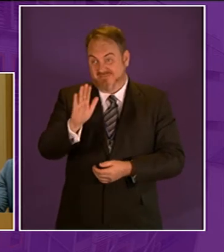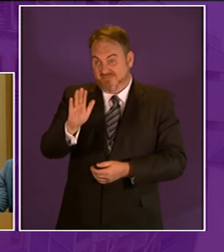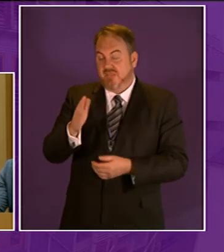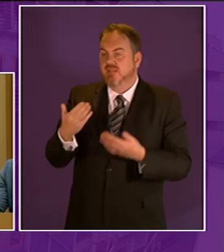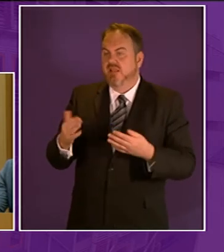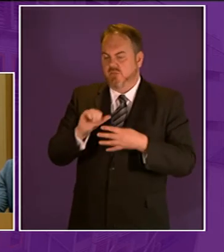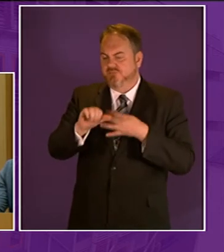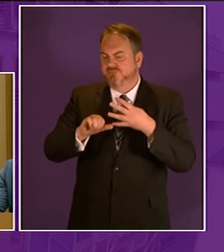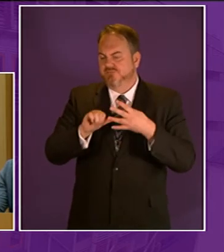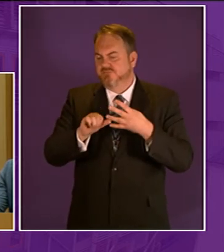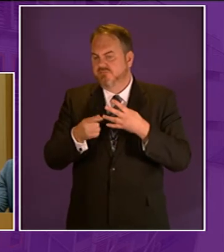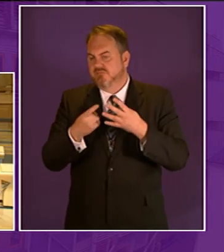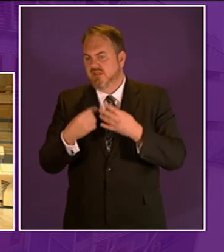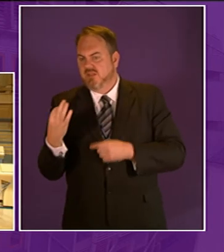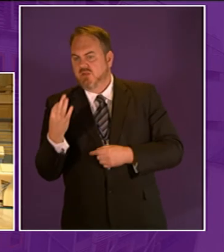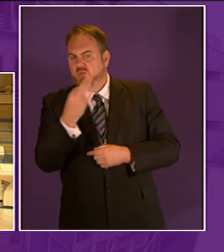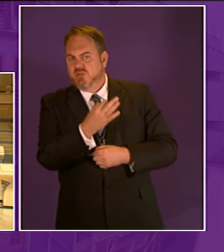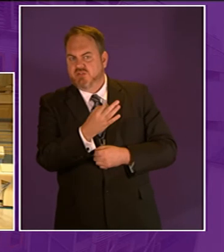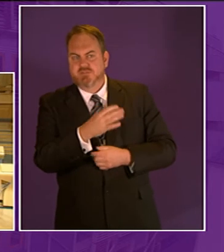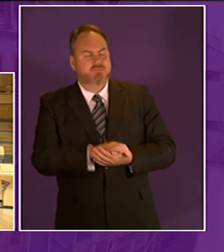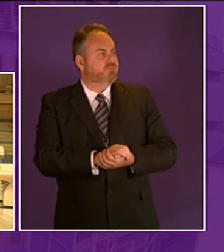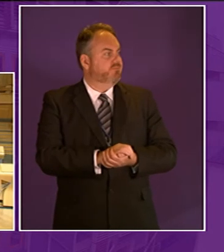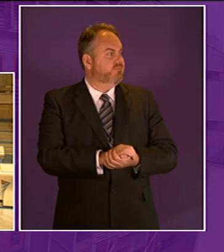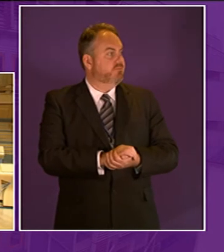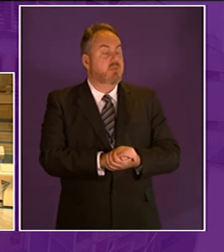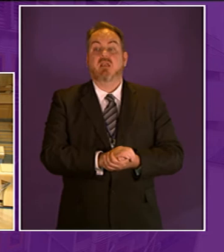of the questions. Bob Doris (Glasgow Maryhill and Springburn) (SNP):